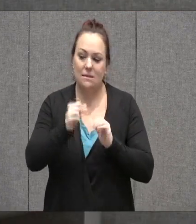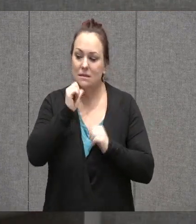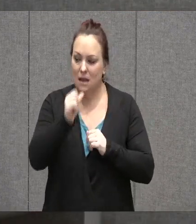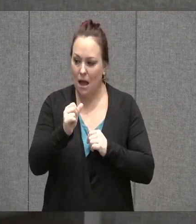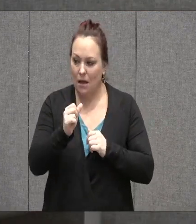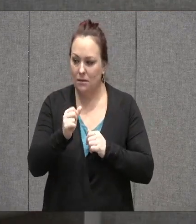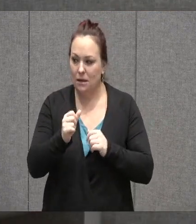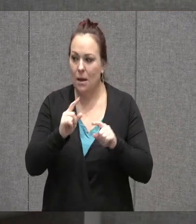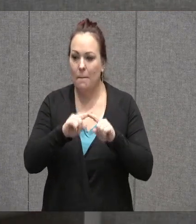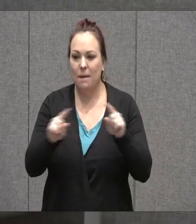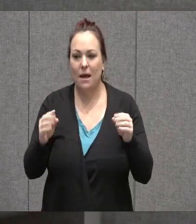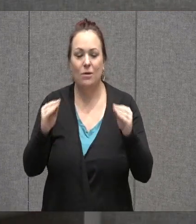but more times it means...